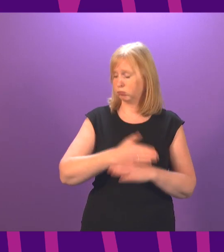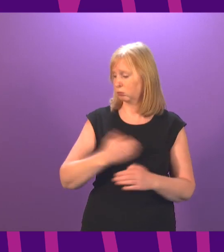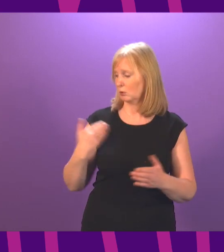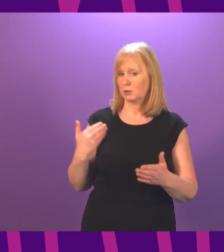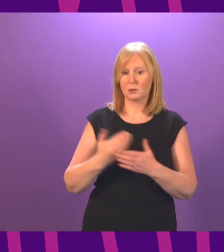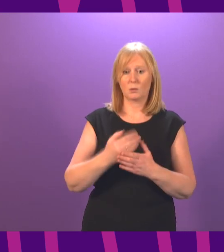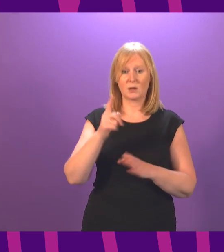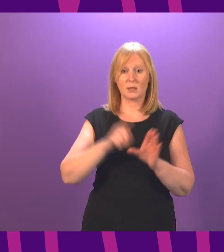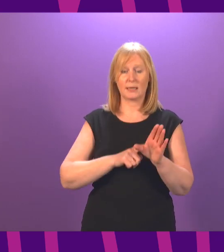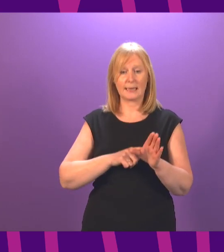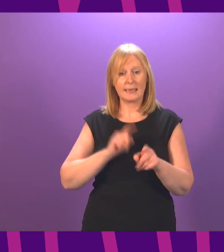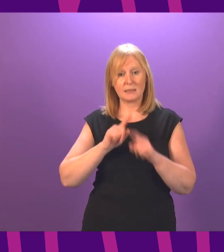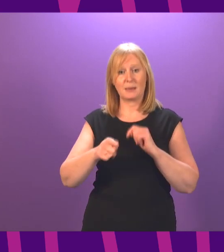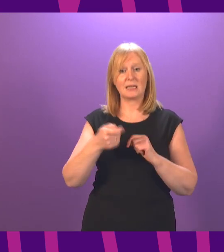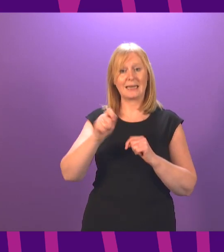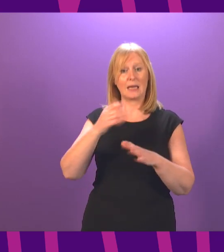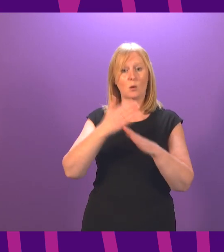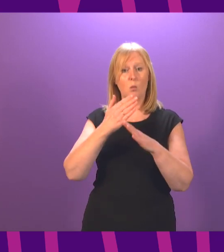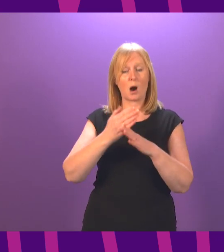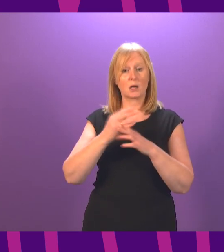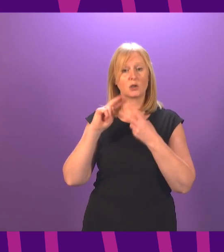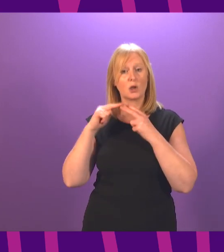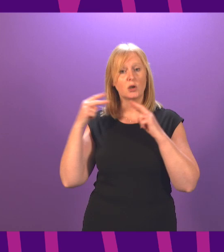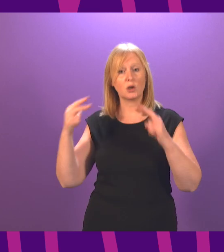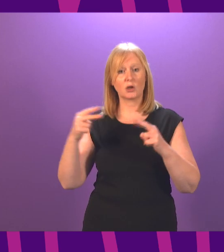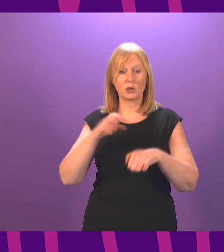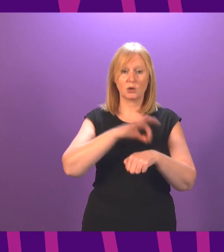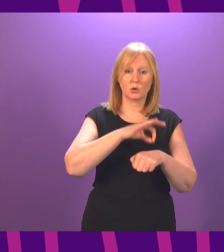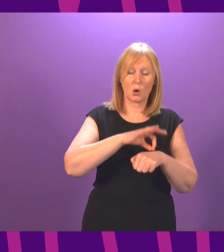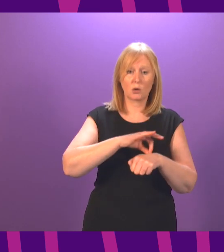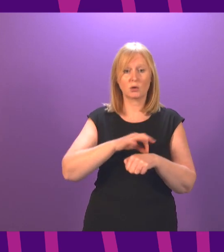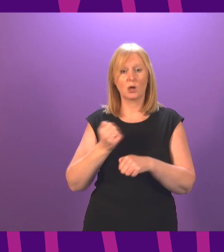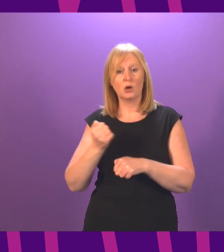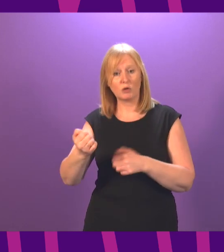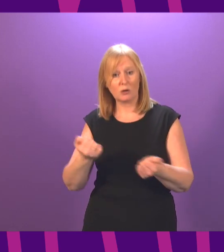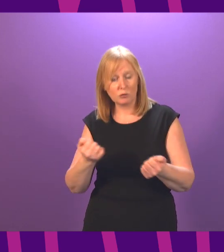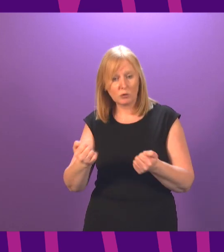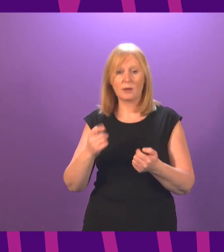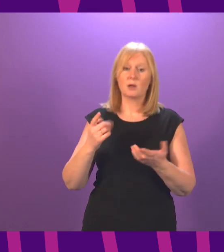year. In particular, I thank key workers—nurses, doctors, train and bus drivers, teachers,